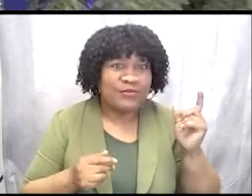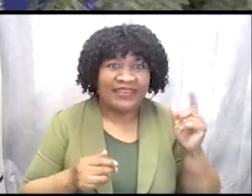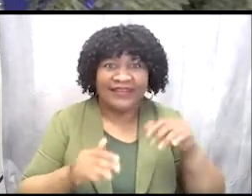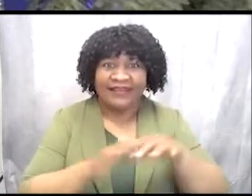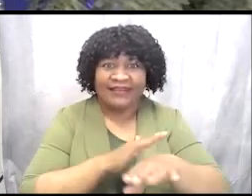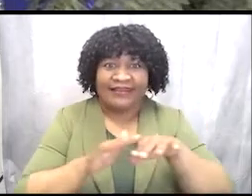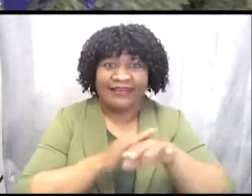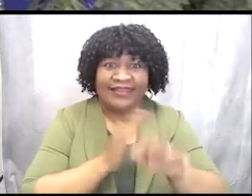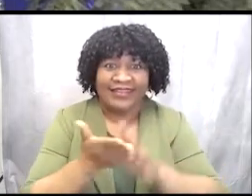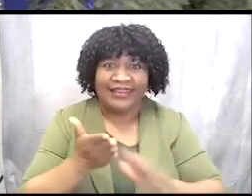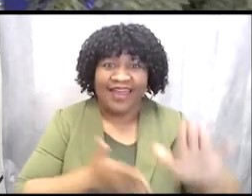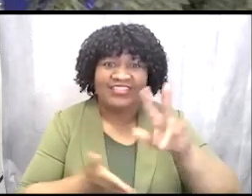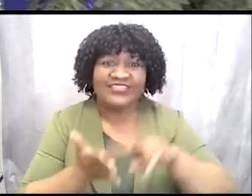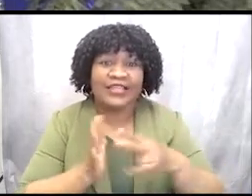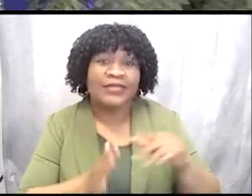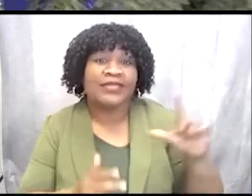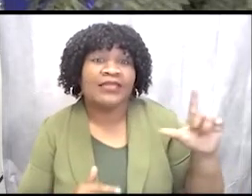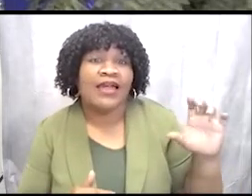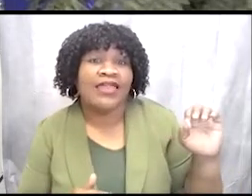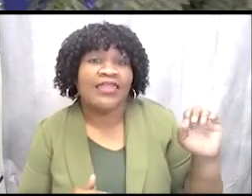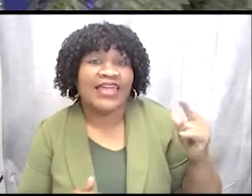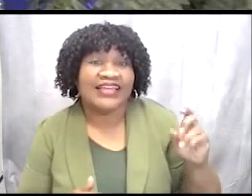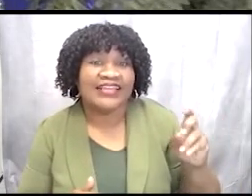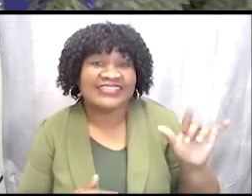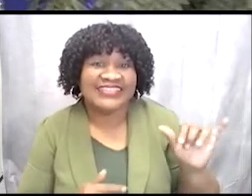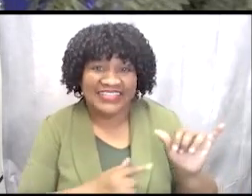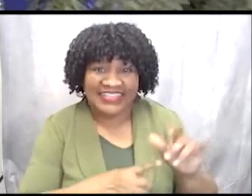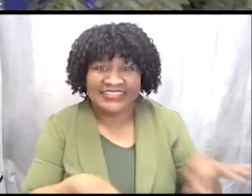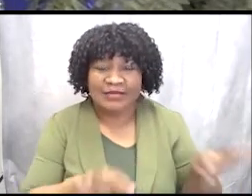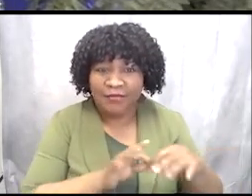That's what legacy represents. That's why it's so important.